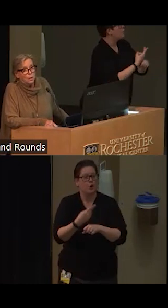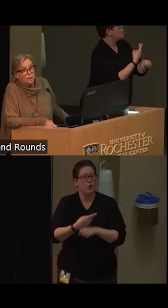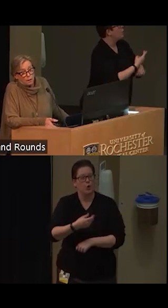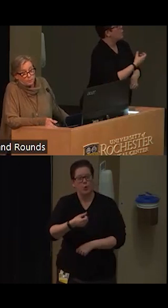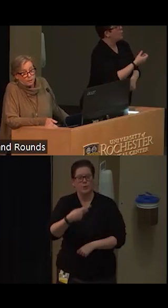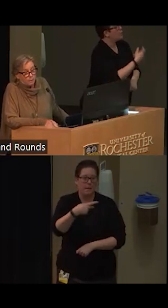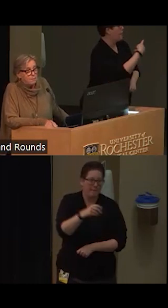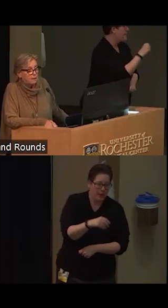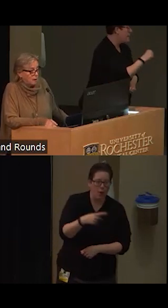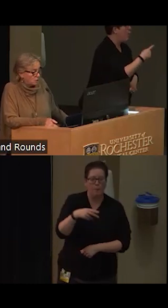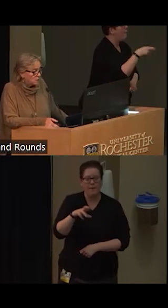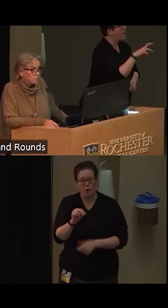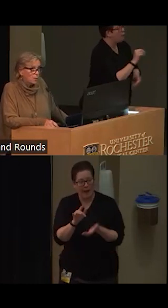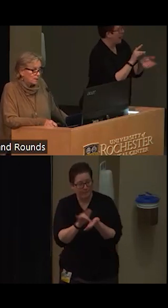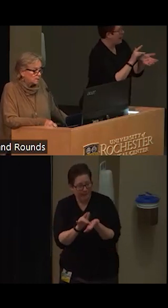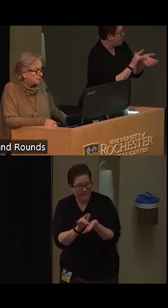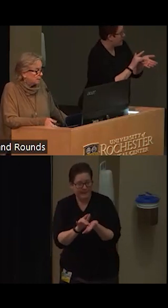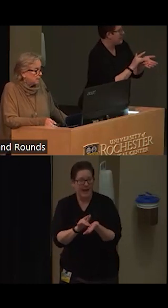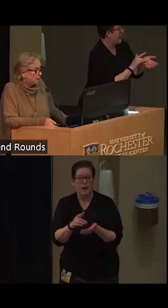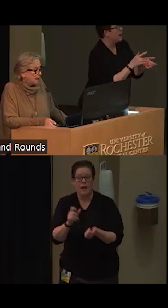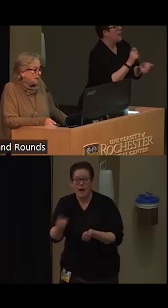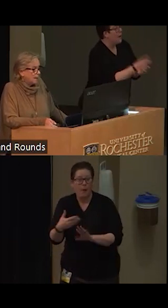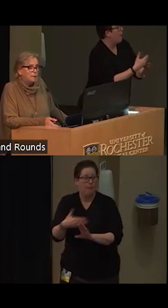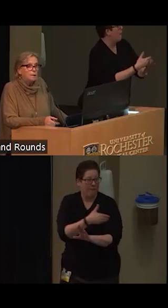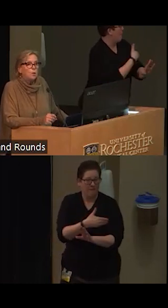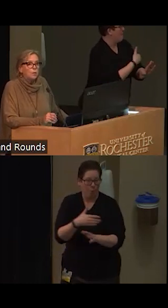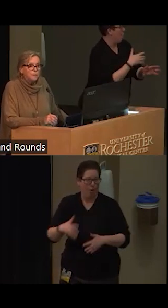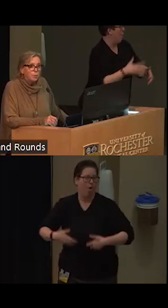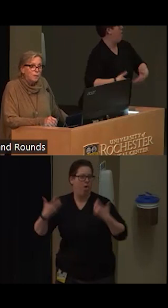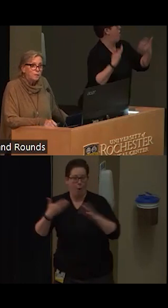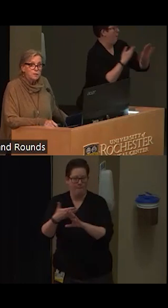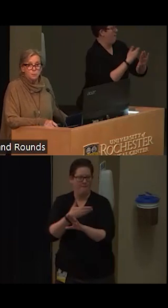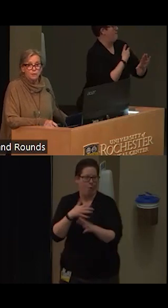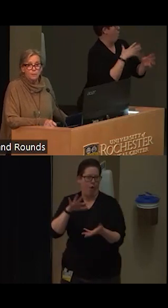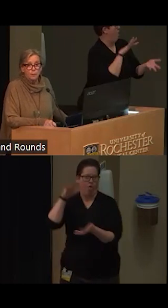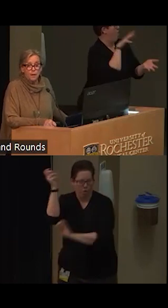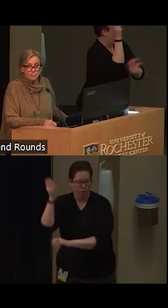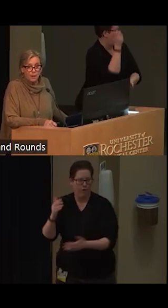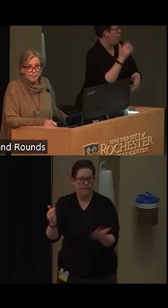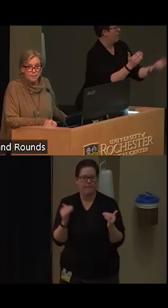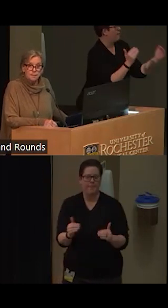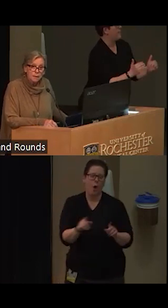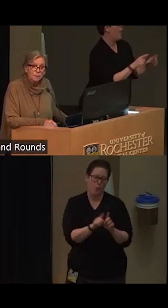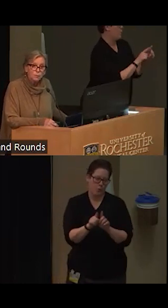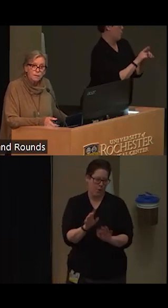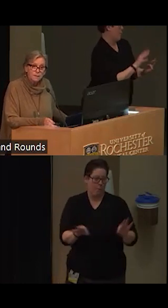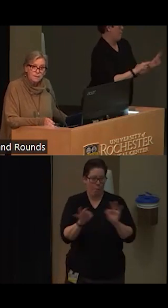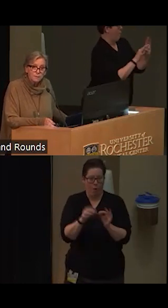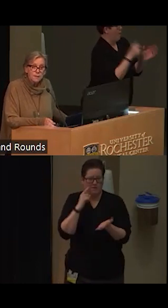or PRM medications proactively and the importance of a debriefing process Not only would the staff